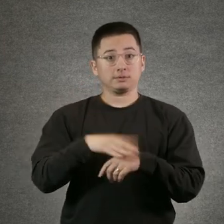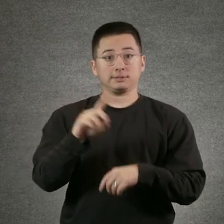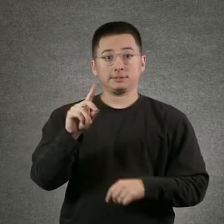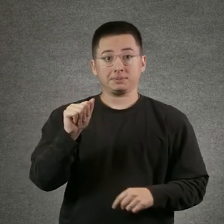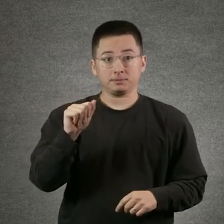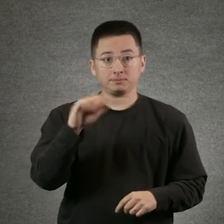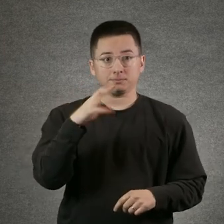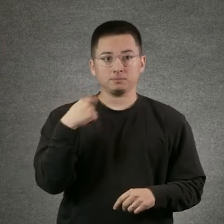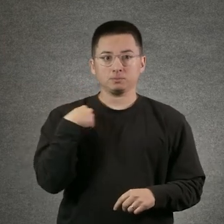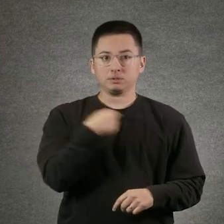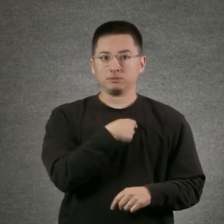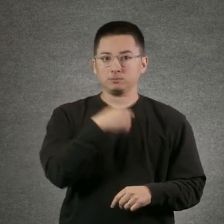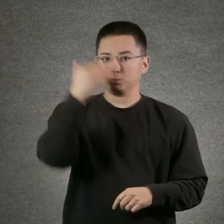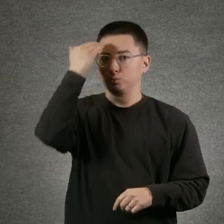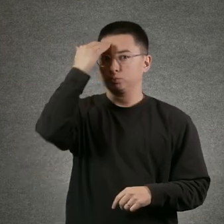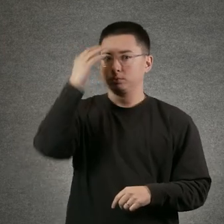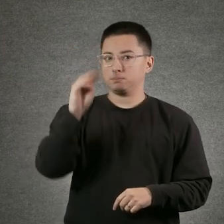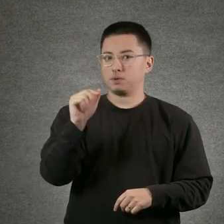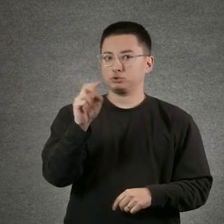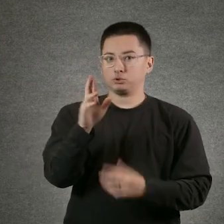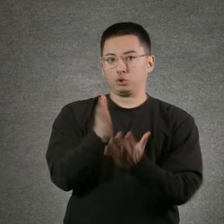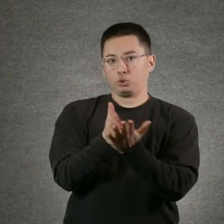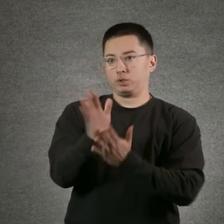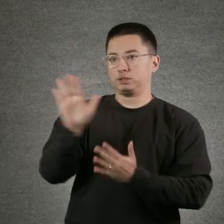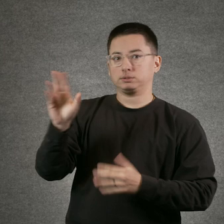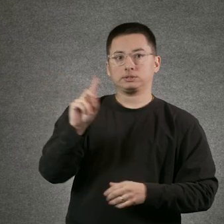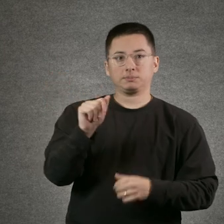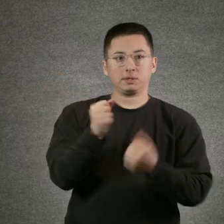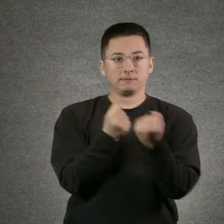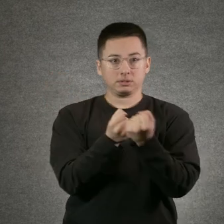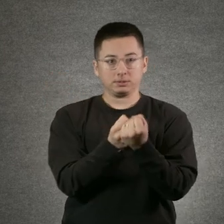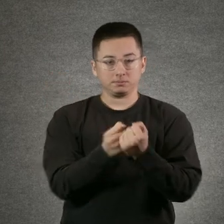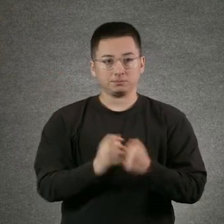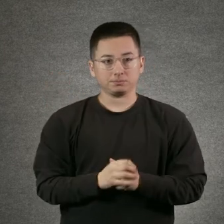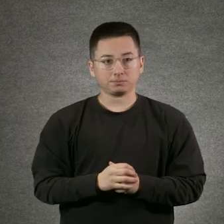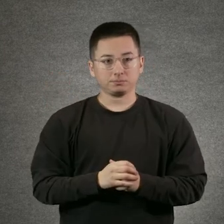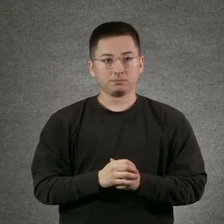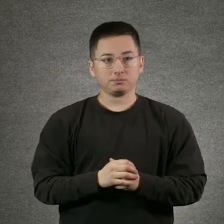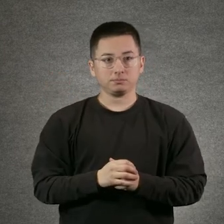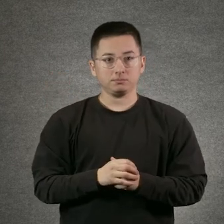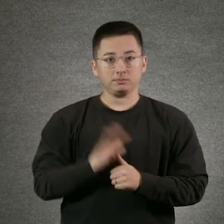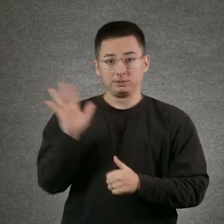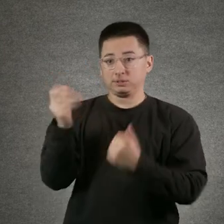Here at the Council on Disability, we knew Master through his disability advocacy. And through that we learned so much